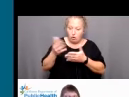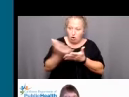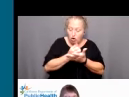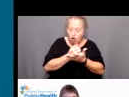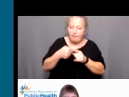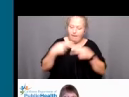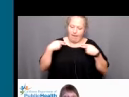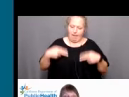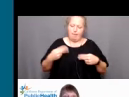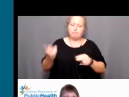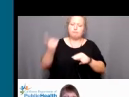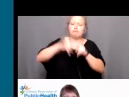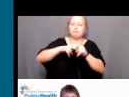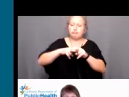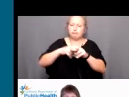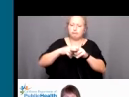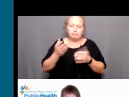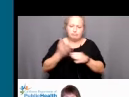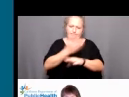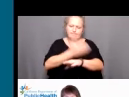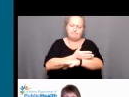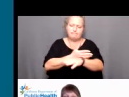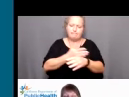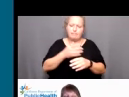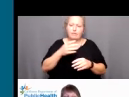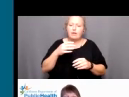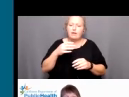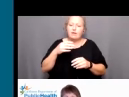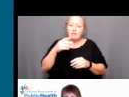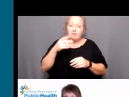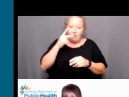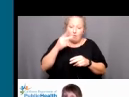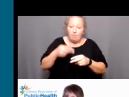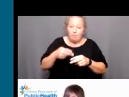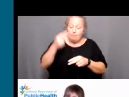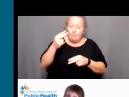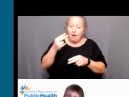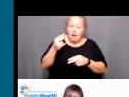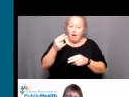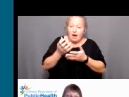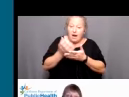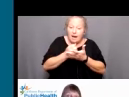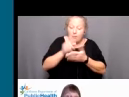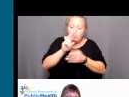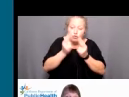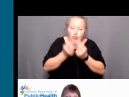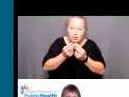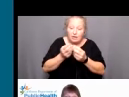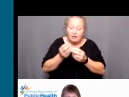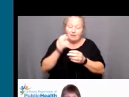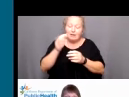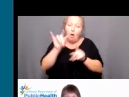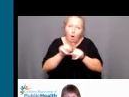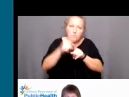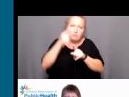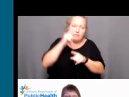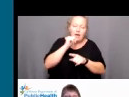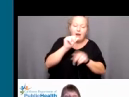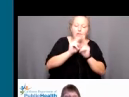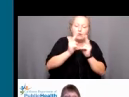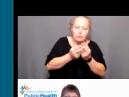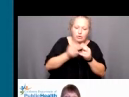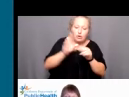additionally by creating a higher prevailing wage. unions raise the income for non union workers as well thus reducing inequality.